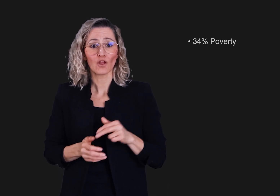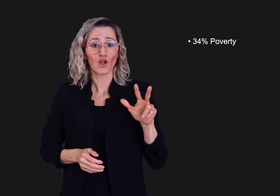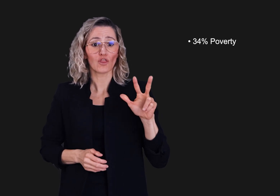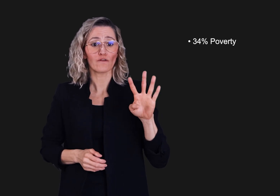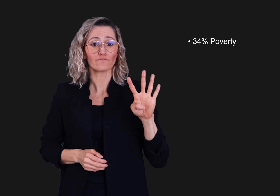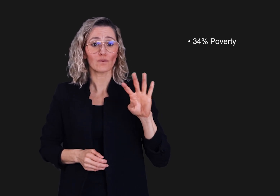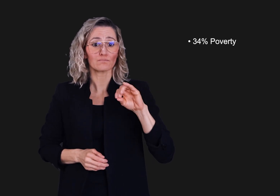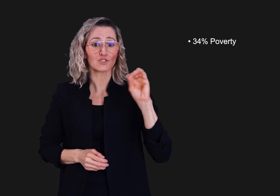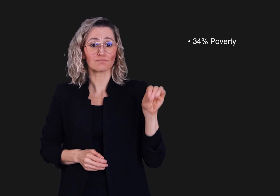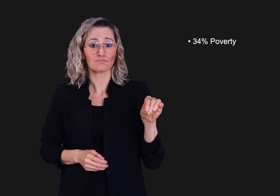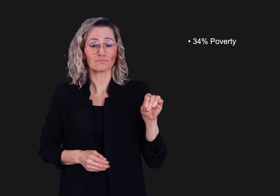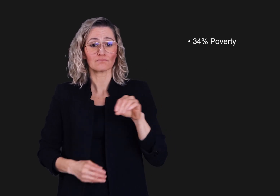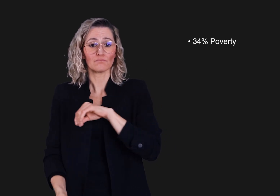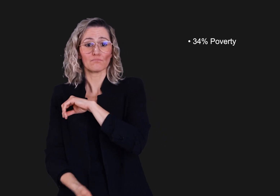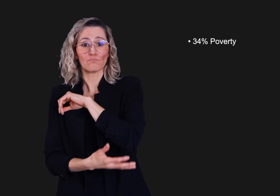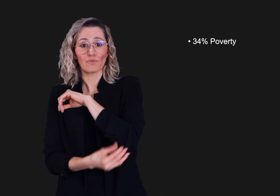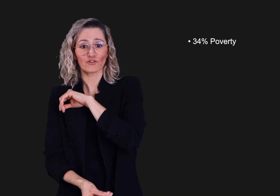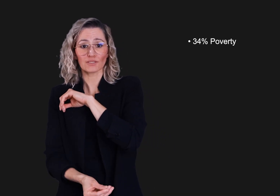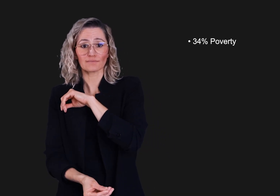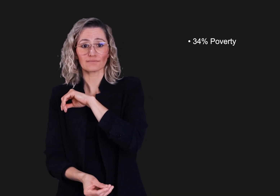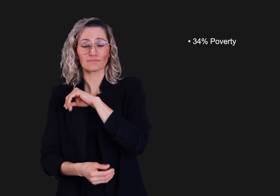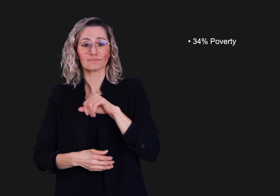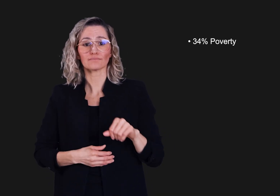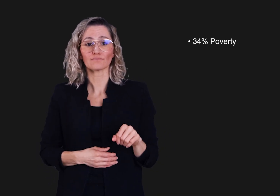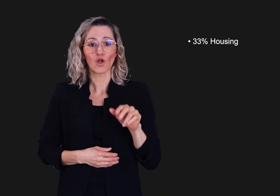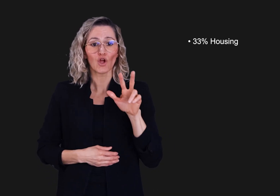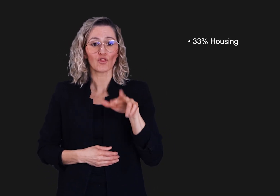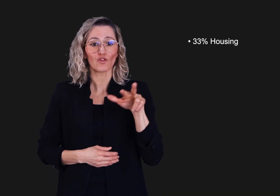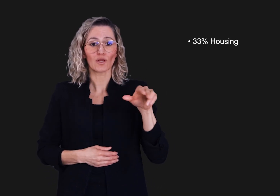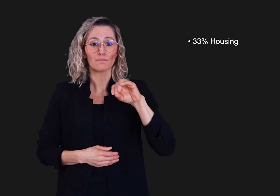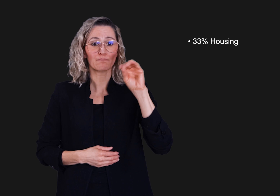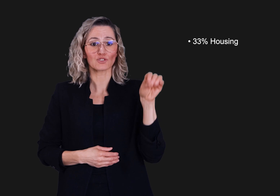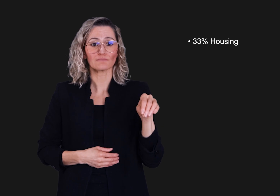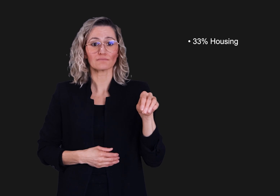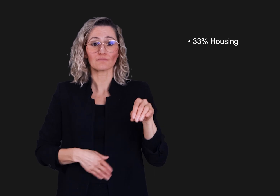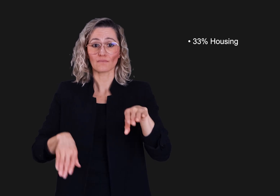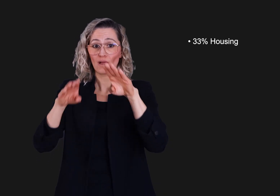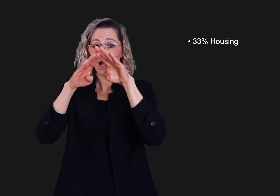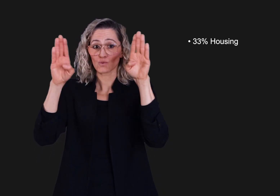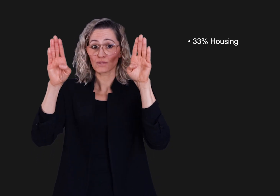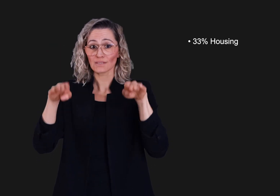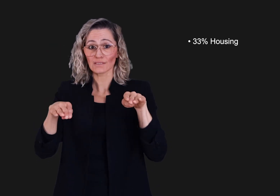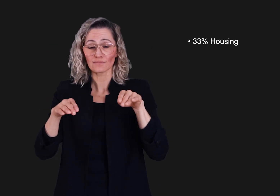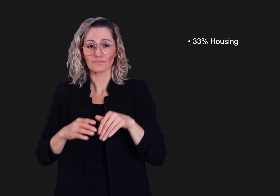• 34% Poverty • 33% Housing